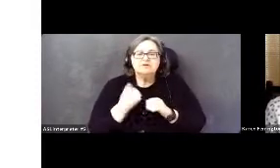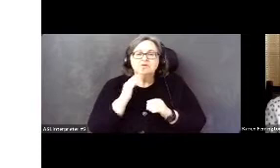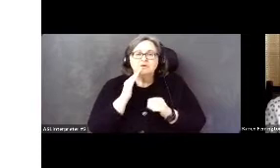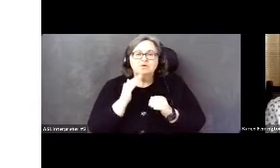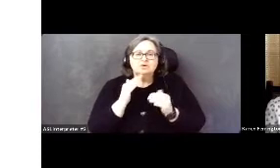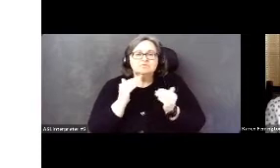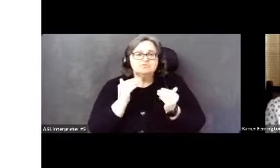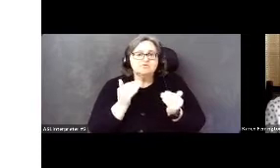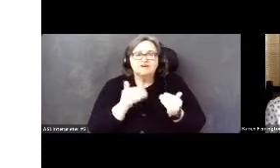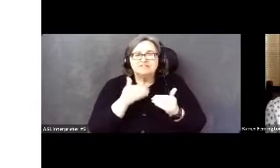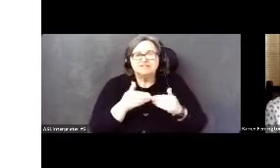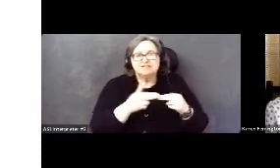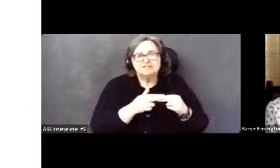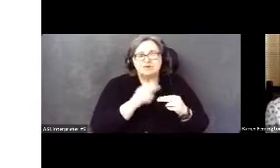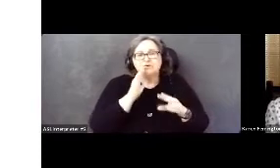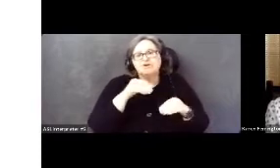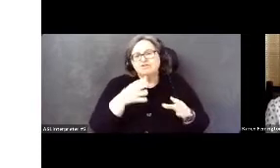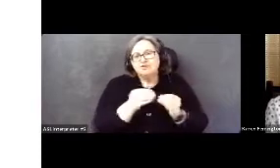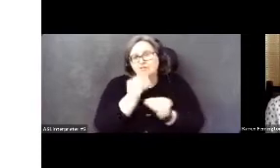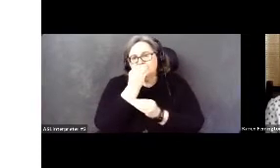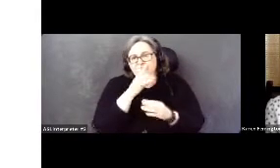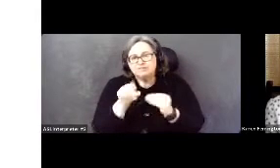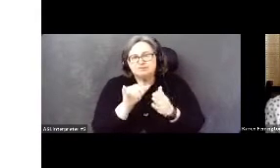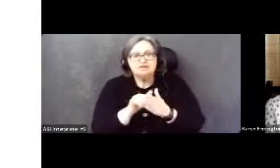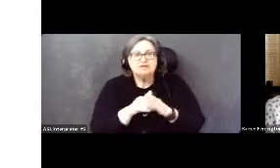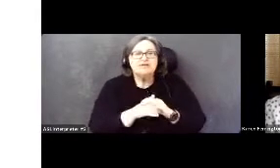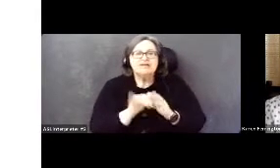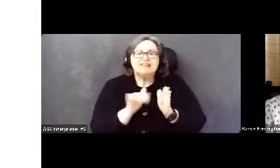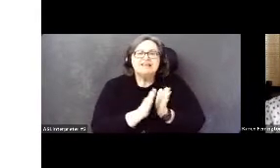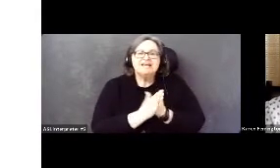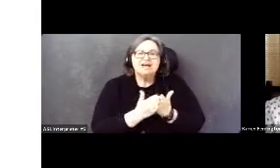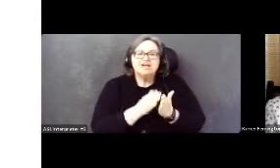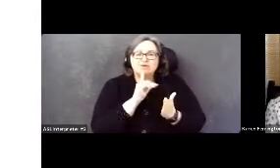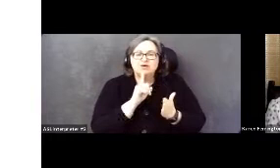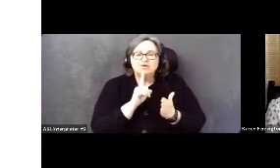slide and I'll give you more information about that. This guide is really a compilation of